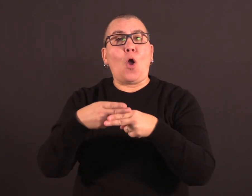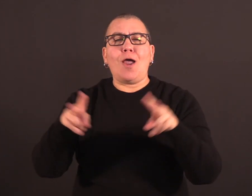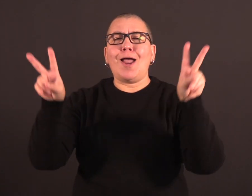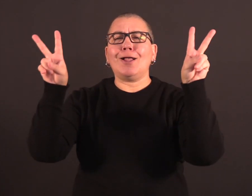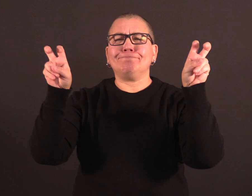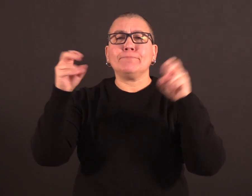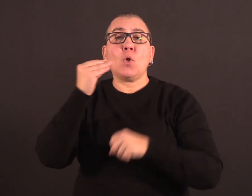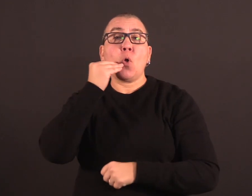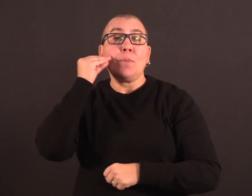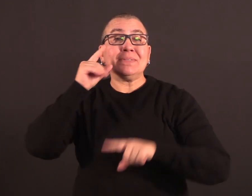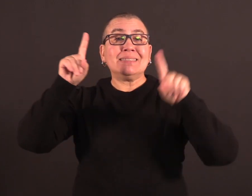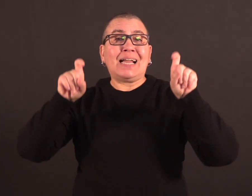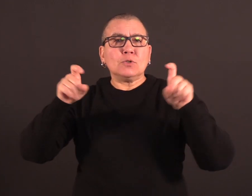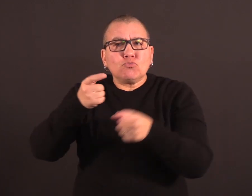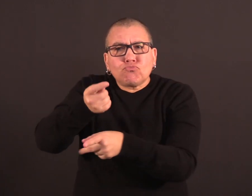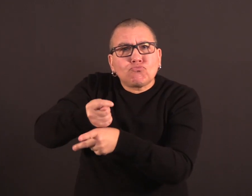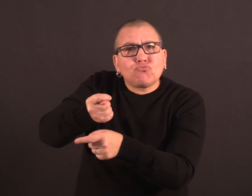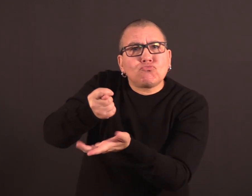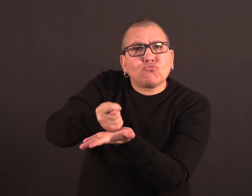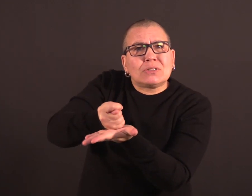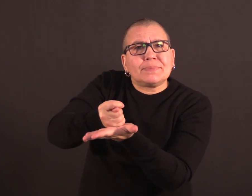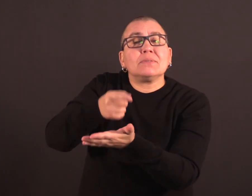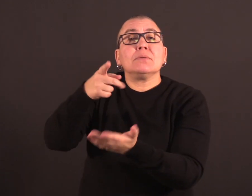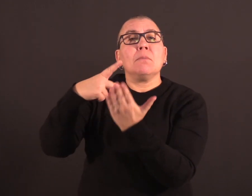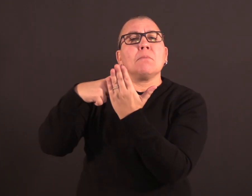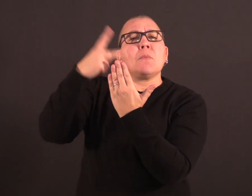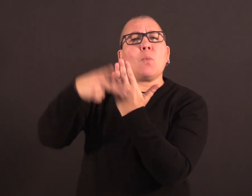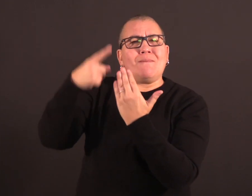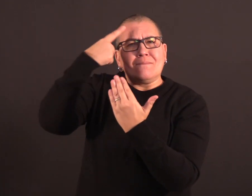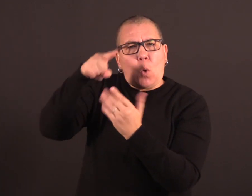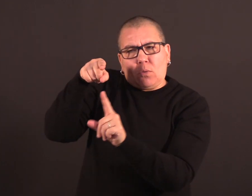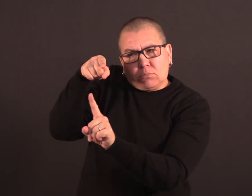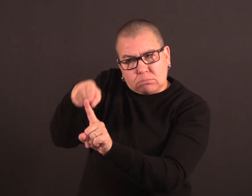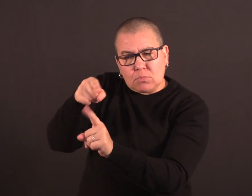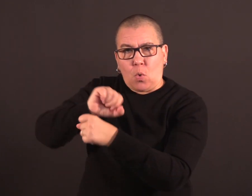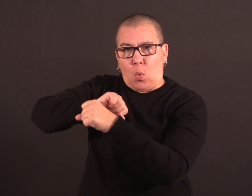COVID-19 and Flu tests available